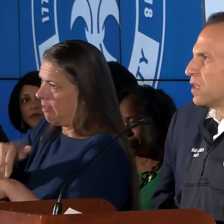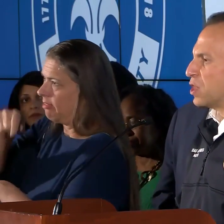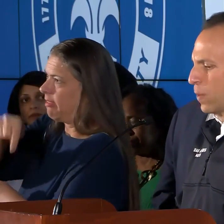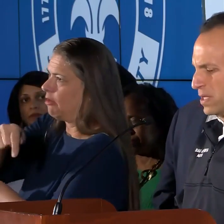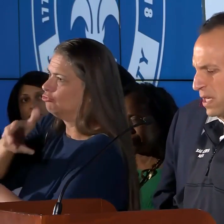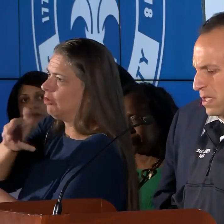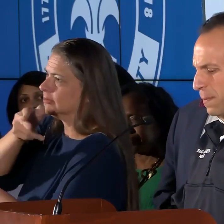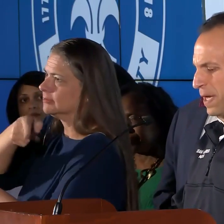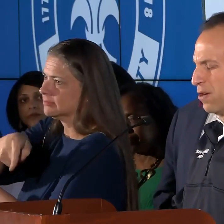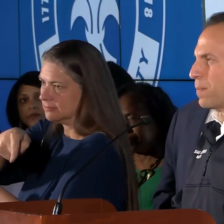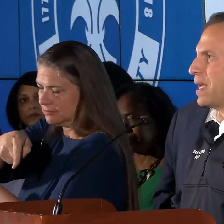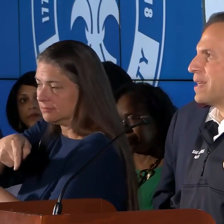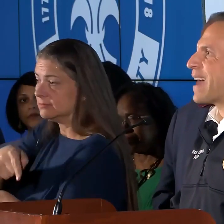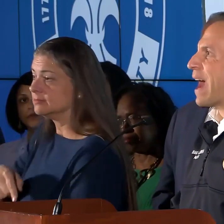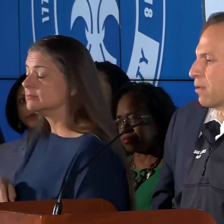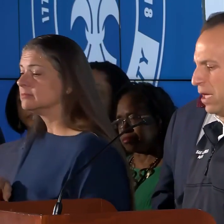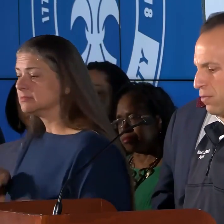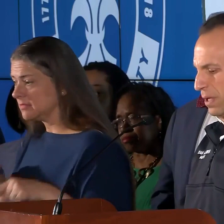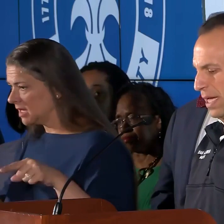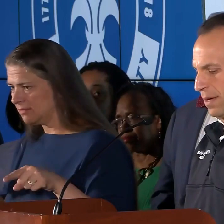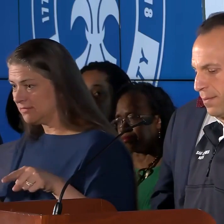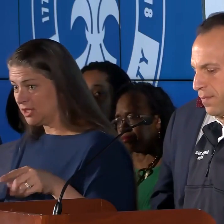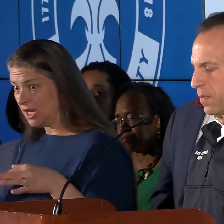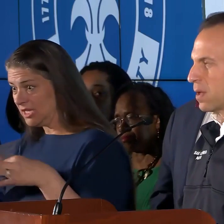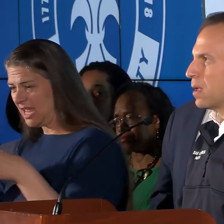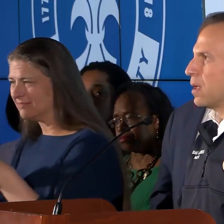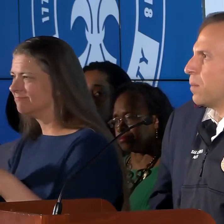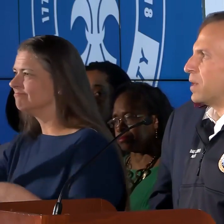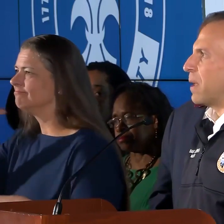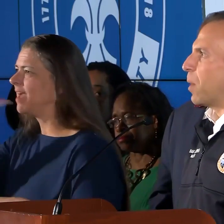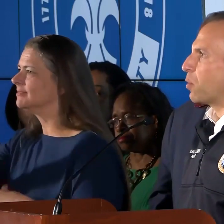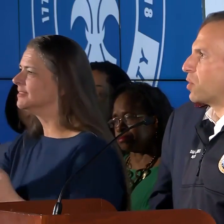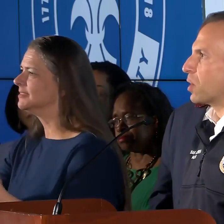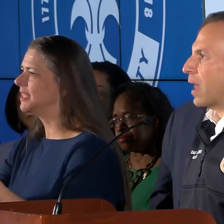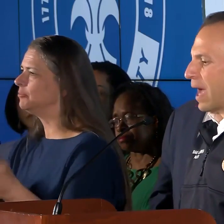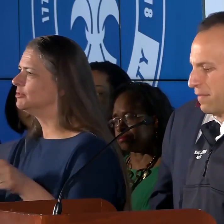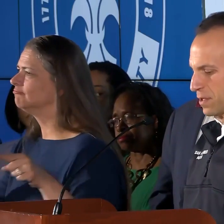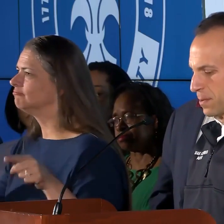The two incidents appear to be entirely unrelated, but they both took lives.